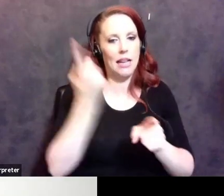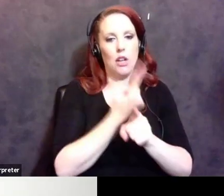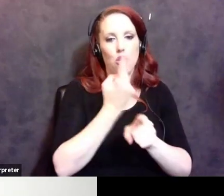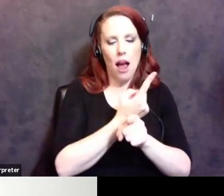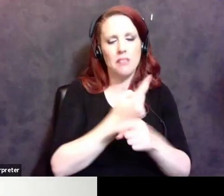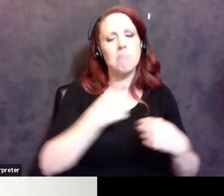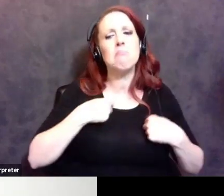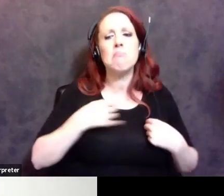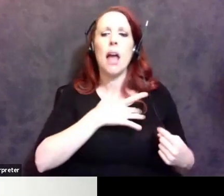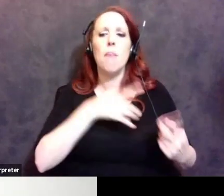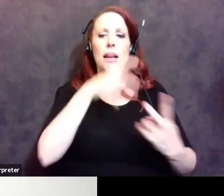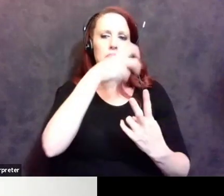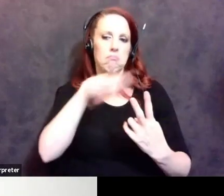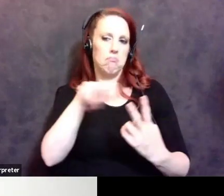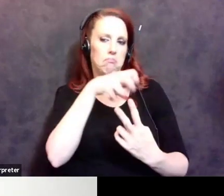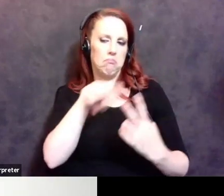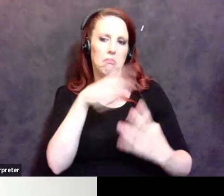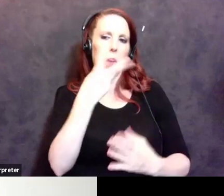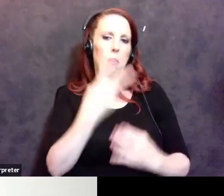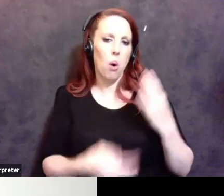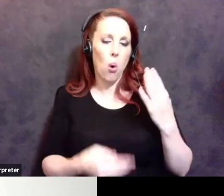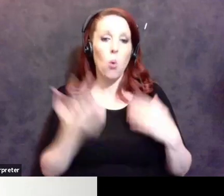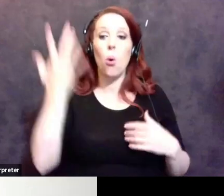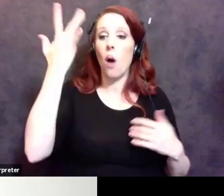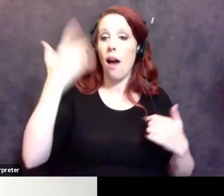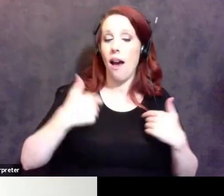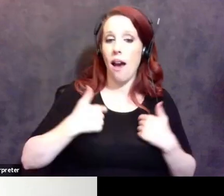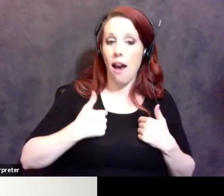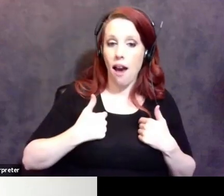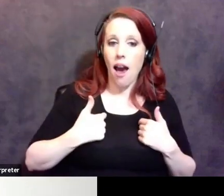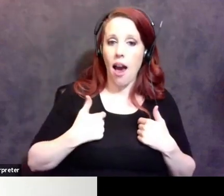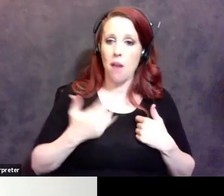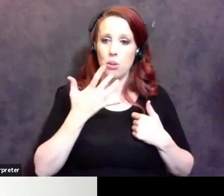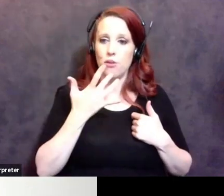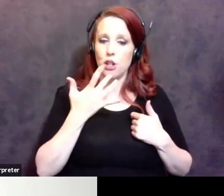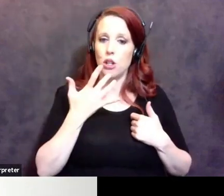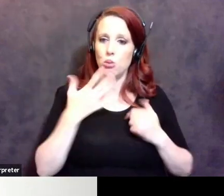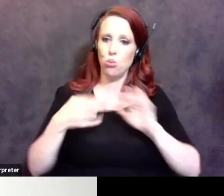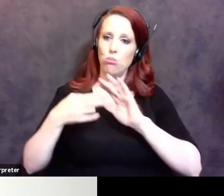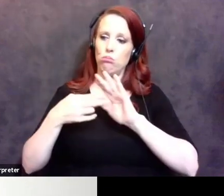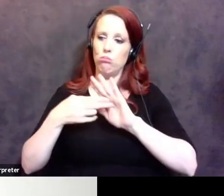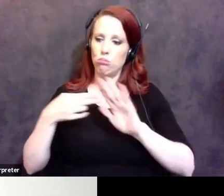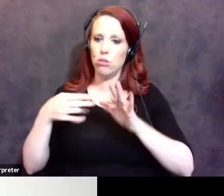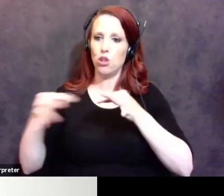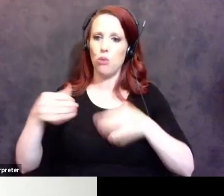the two because I prefer to describe myself as a disabled person because if I look at